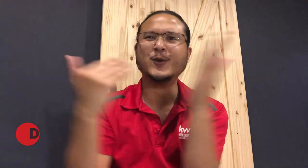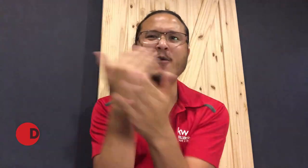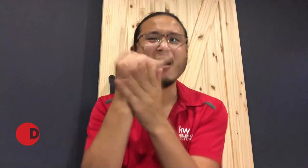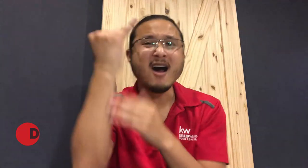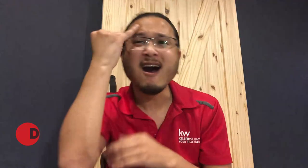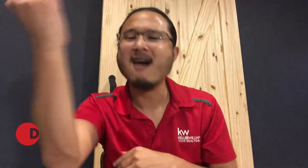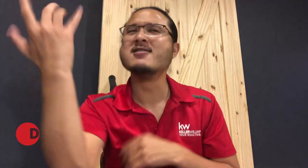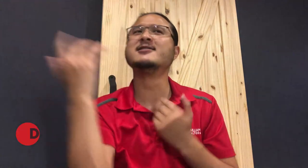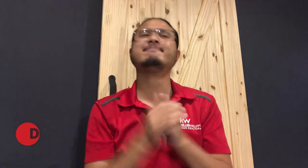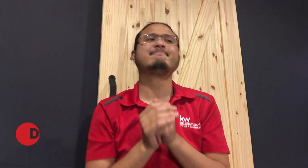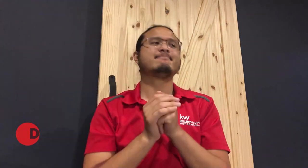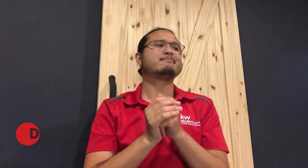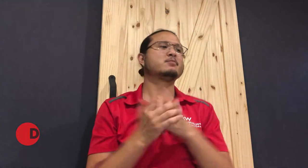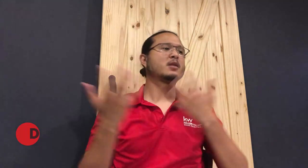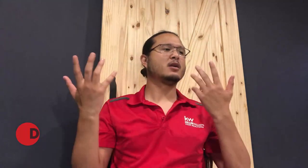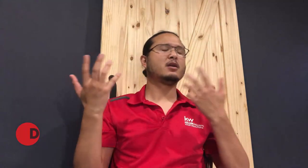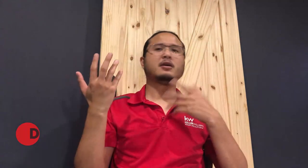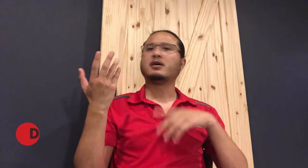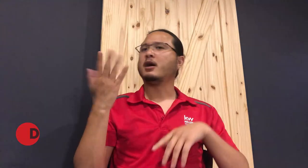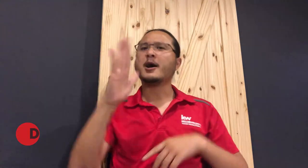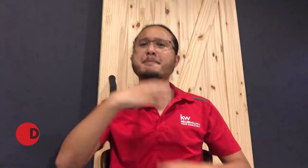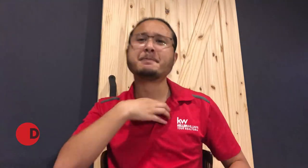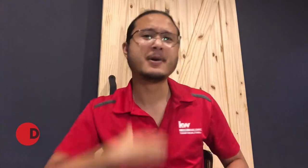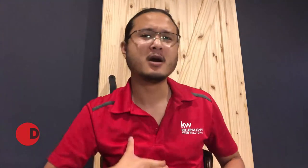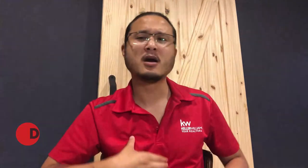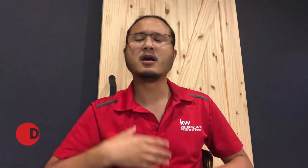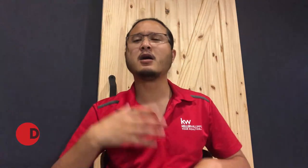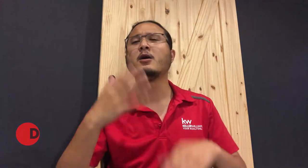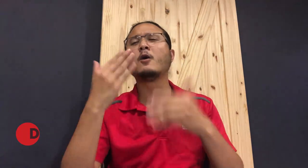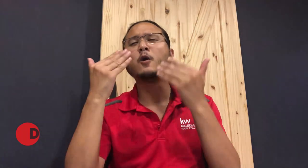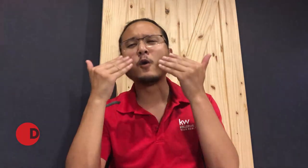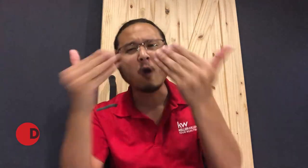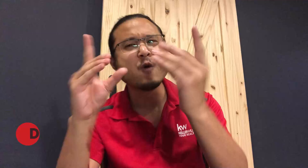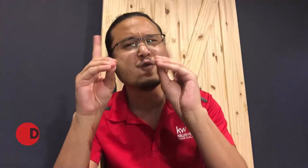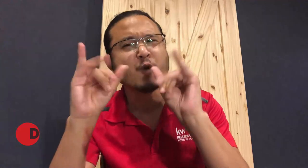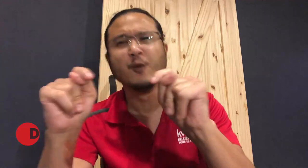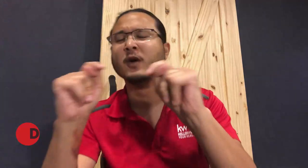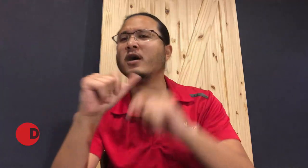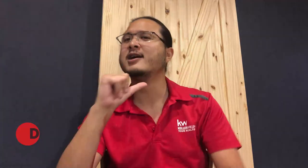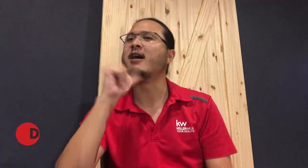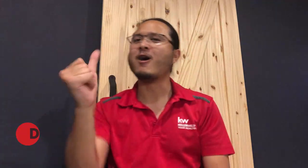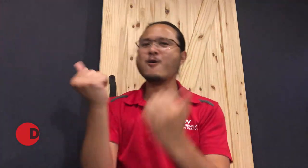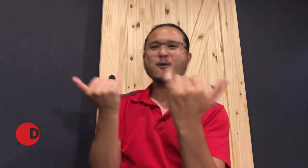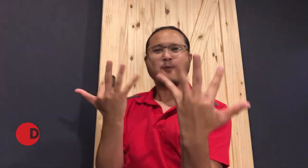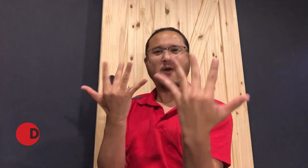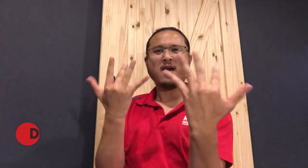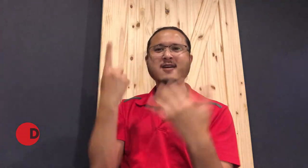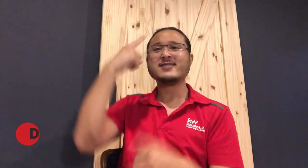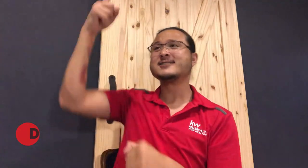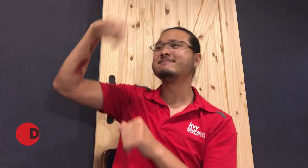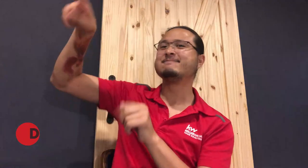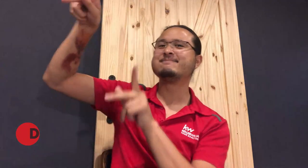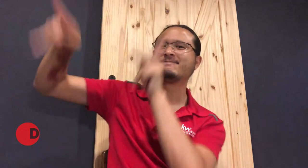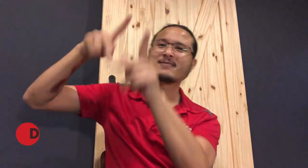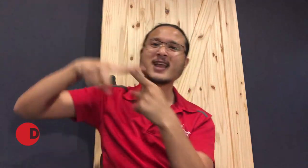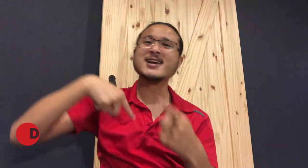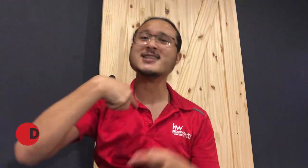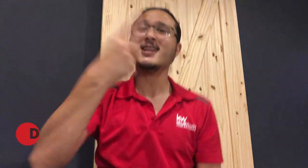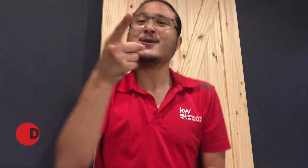start a new idea, and have passion to do it! Do not wait for people to tell you,